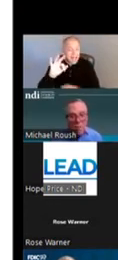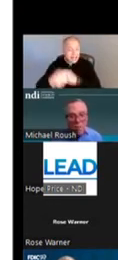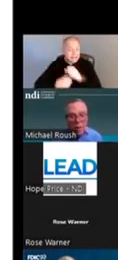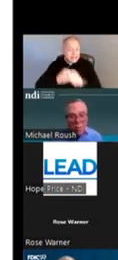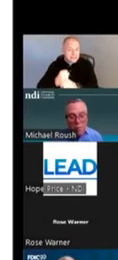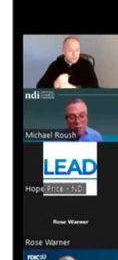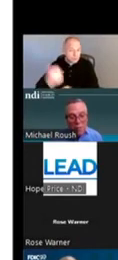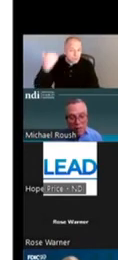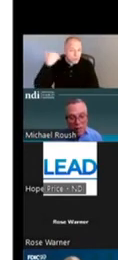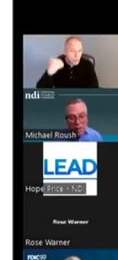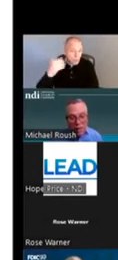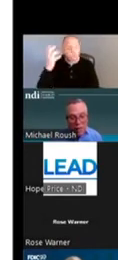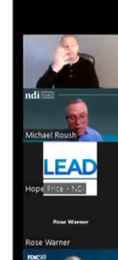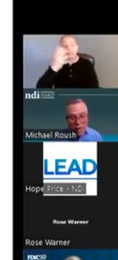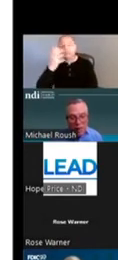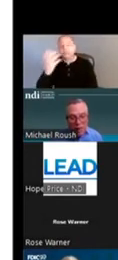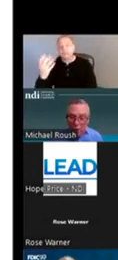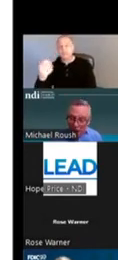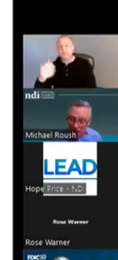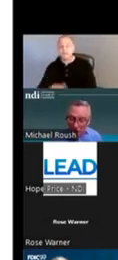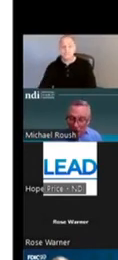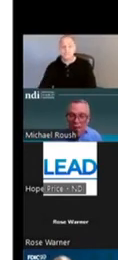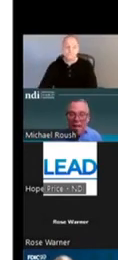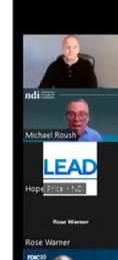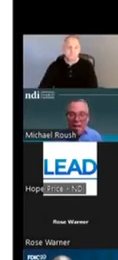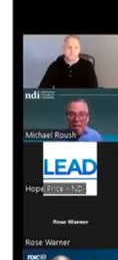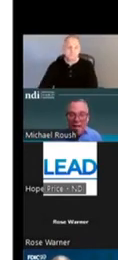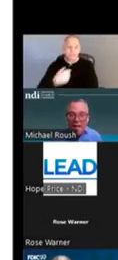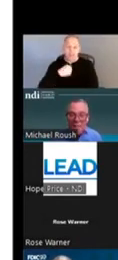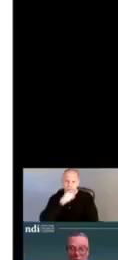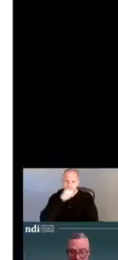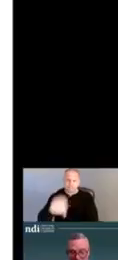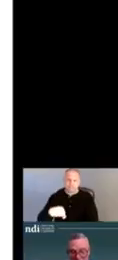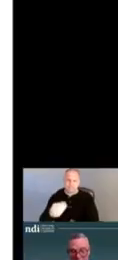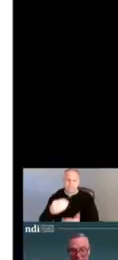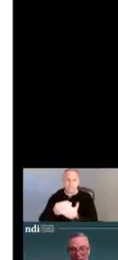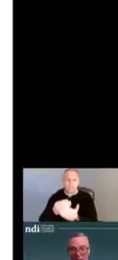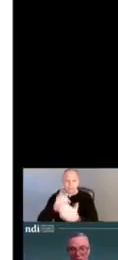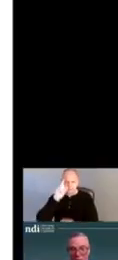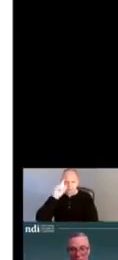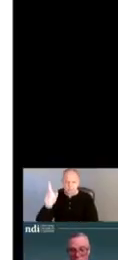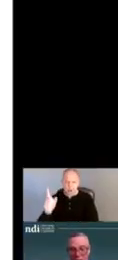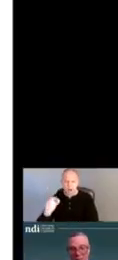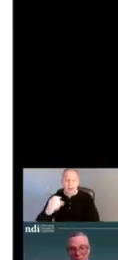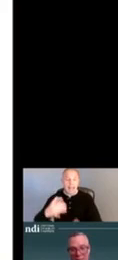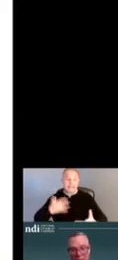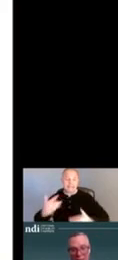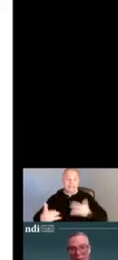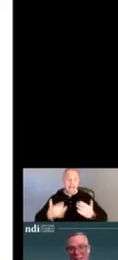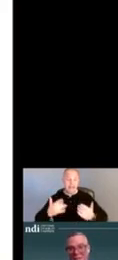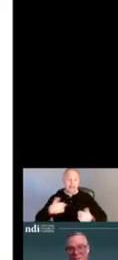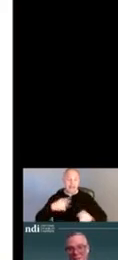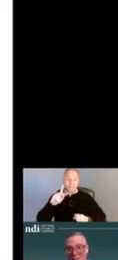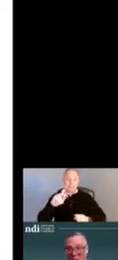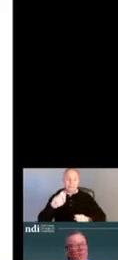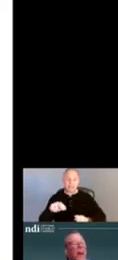I'm a big fan of Money Smart. I'm excited, Ken, that you are here with us today to share